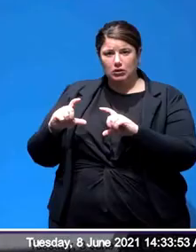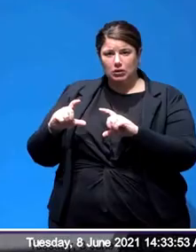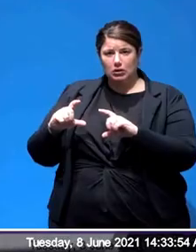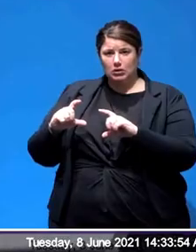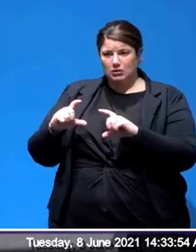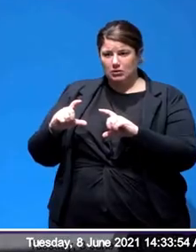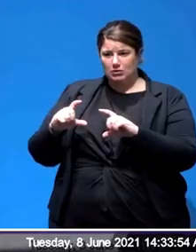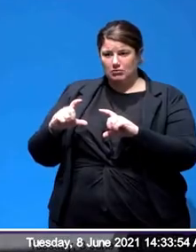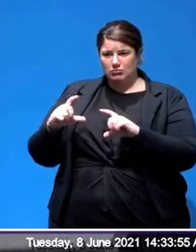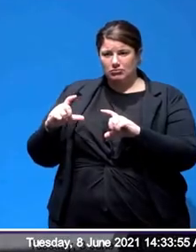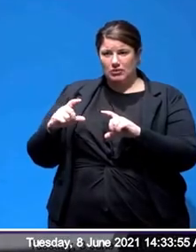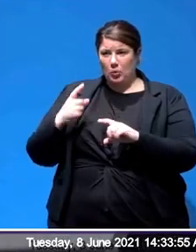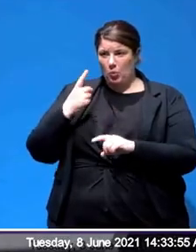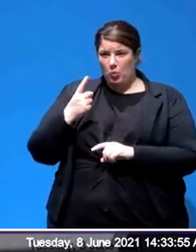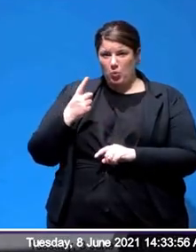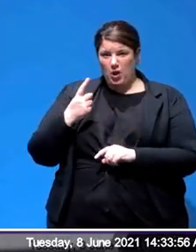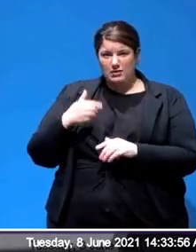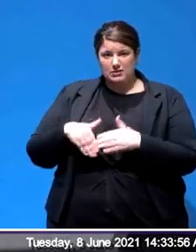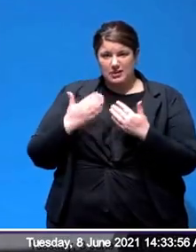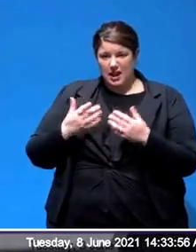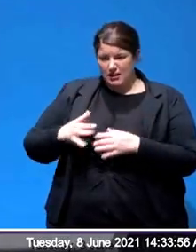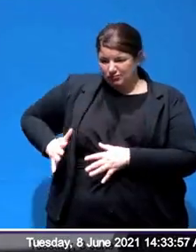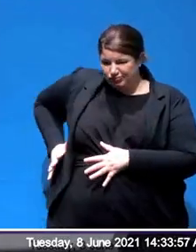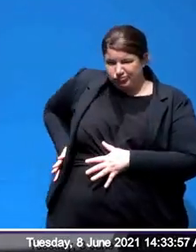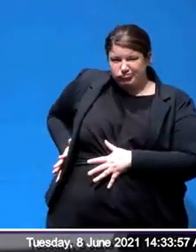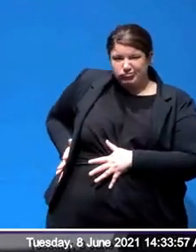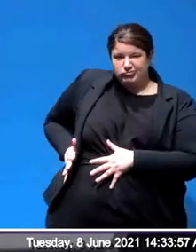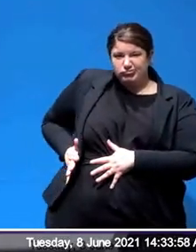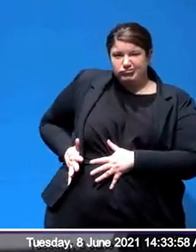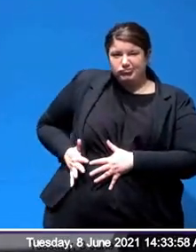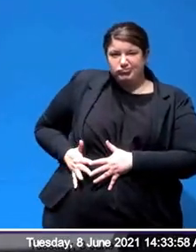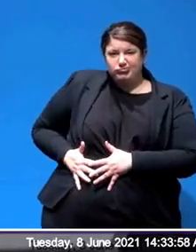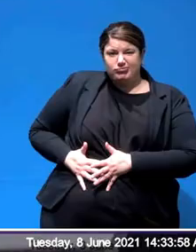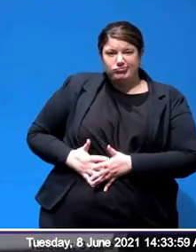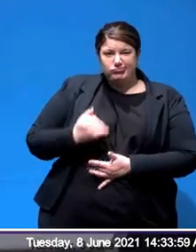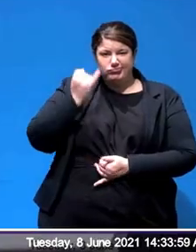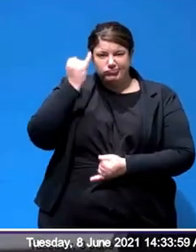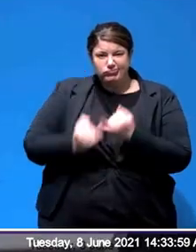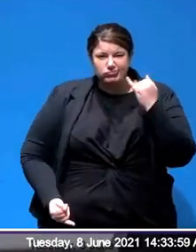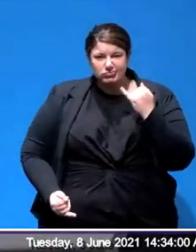over a day and a half has become much, much more extensive.